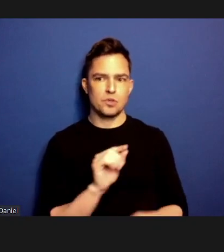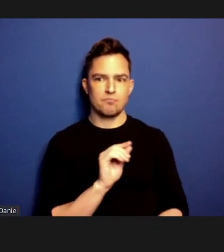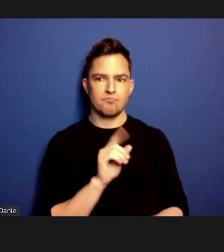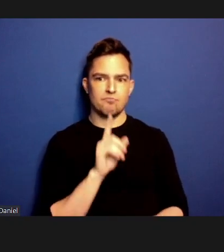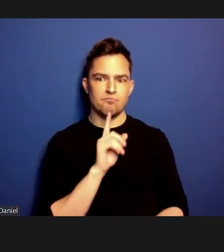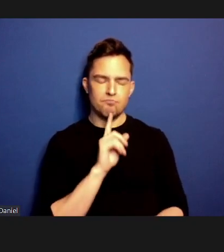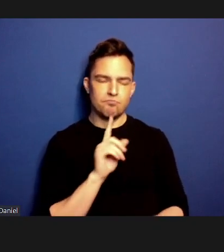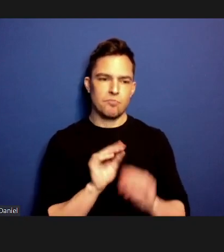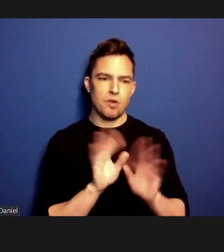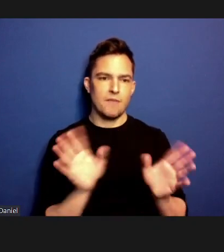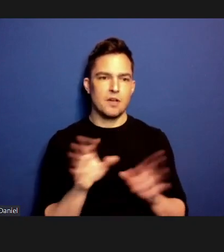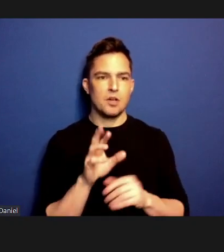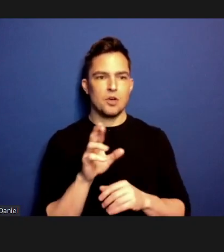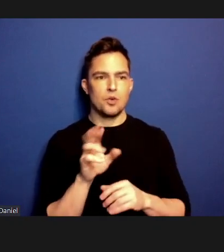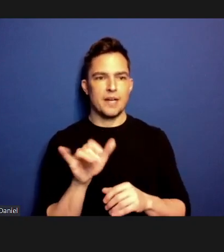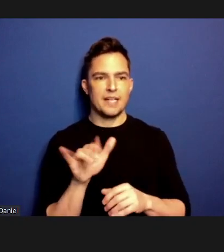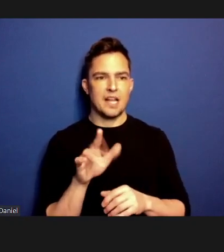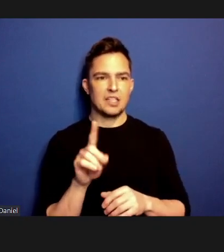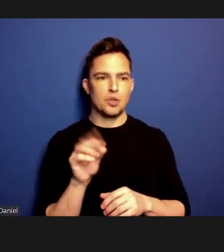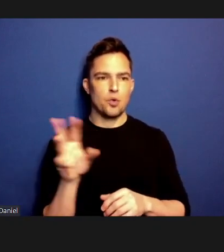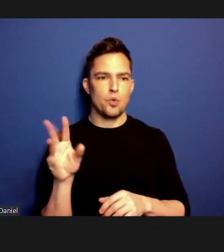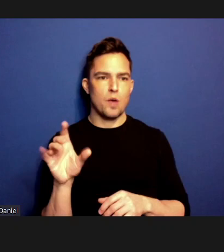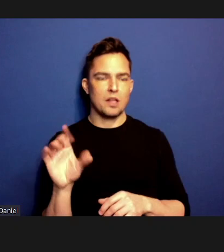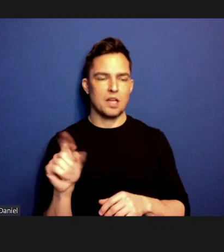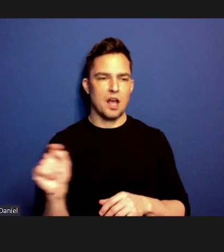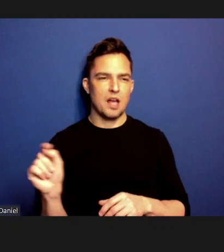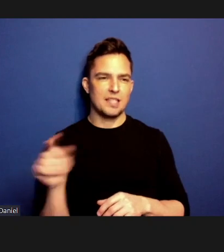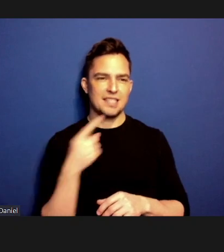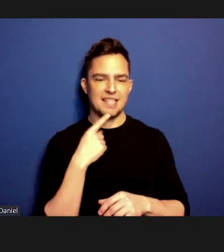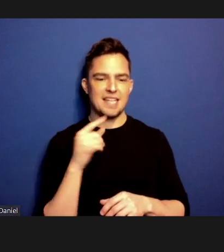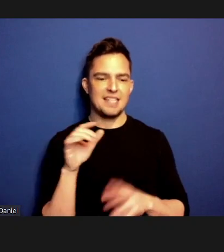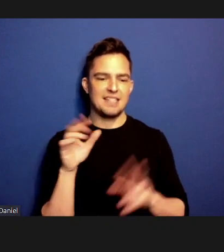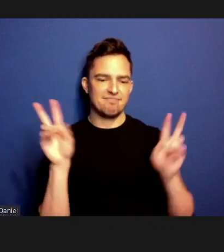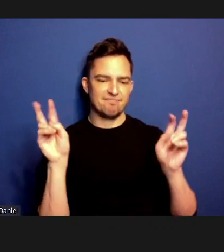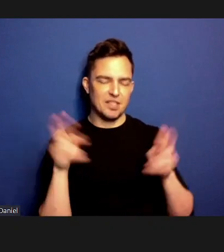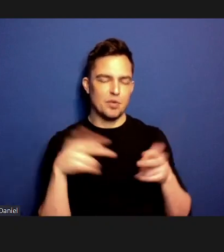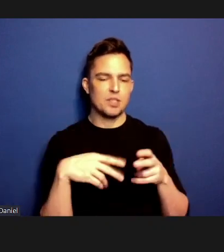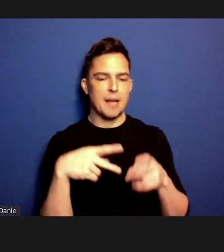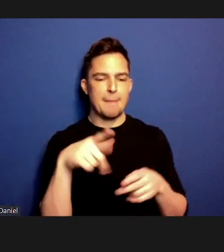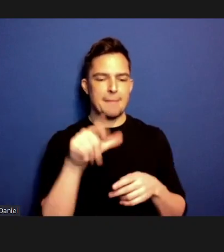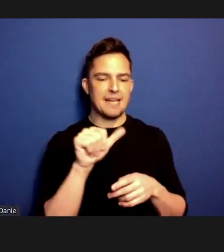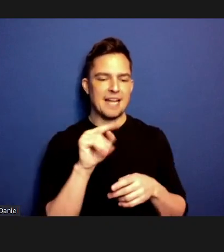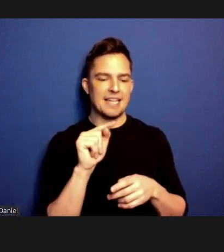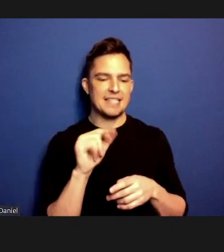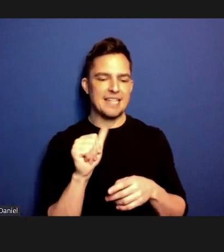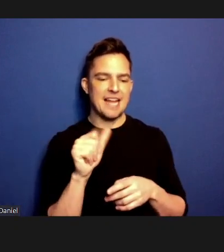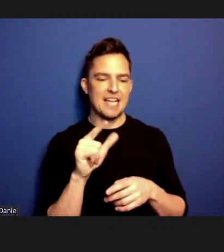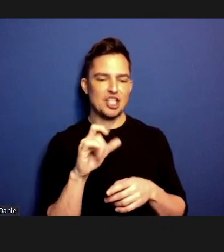Rinaldo Walcott, regarded it as a plantation logic. And what I interpreted that he meant